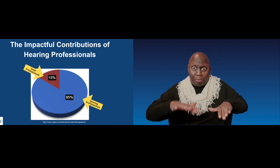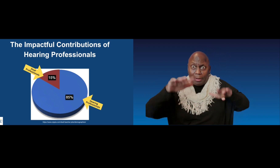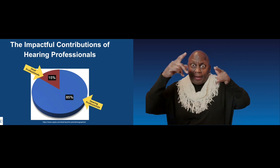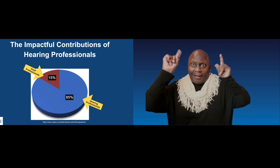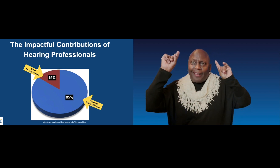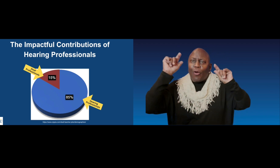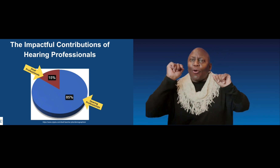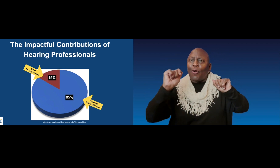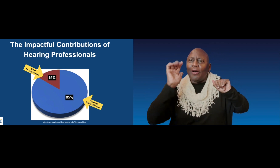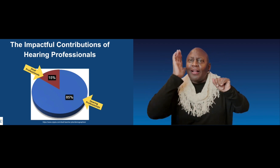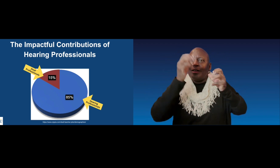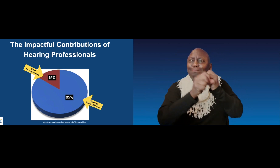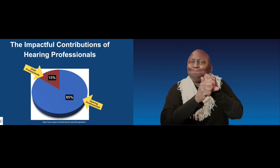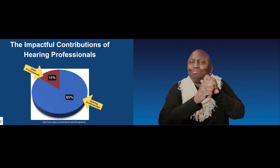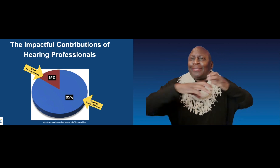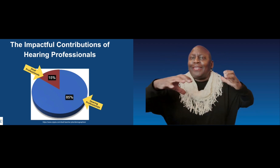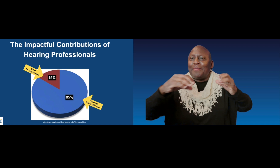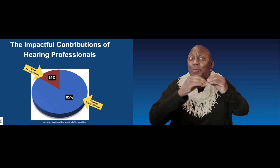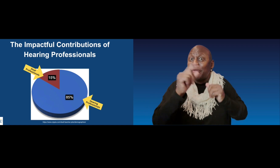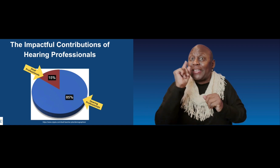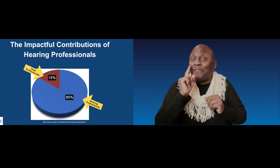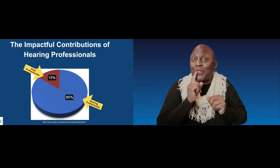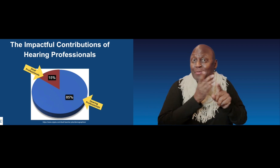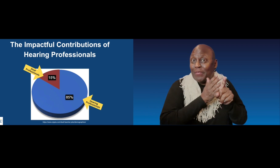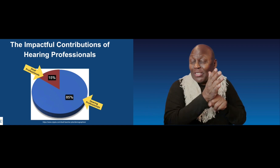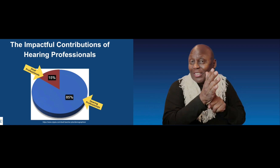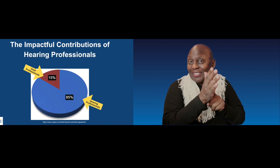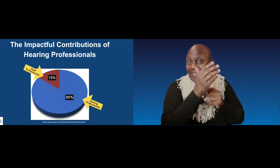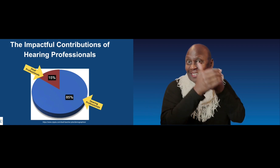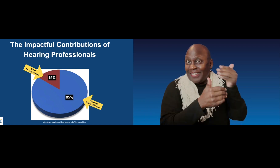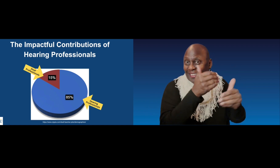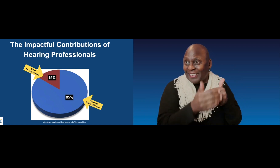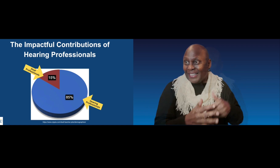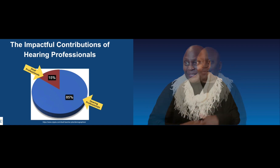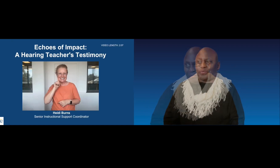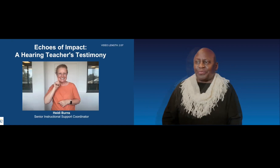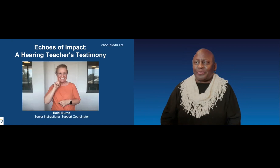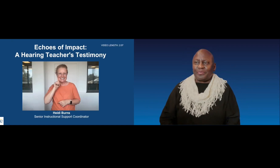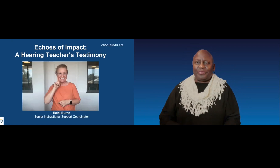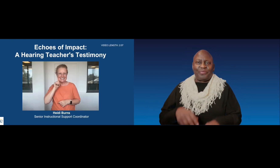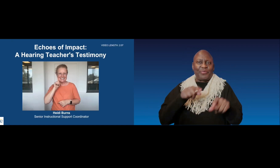Their presence can help teach children who then grow up and expand the number of deaf professionals.